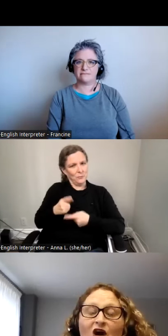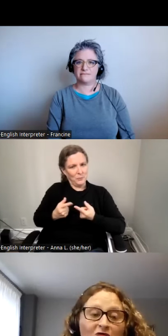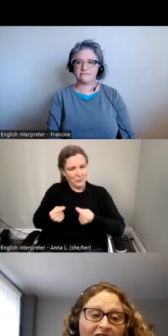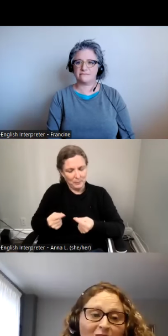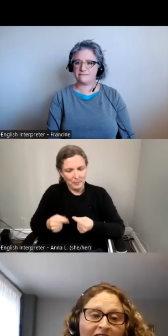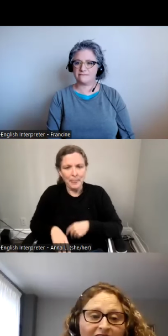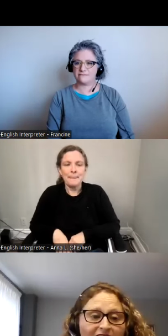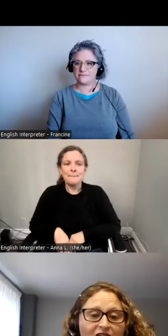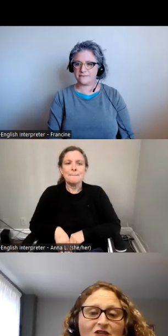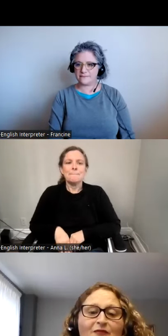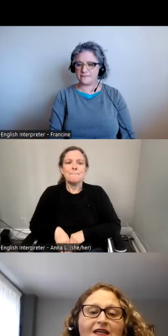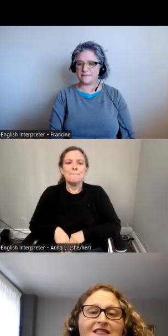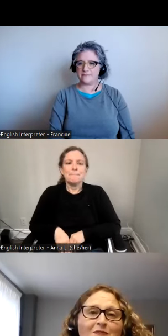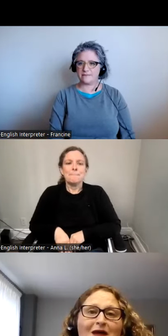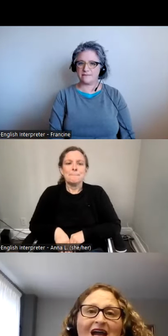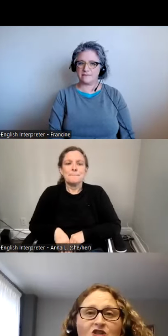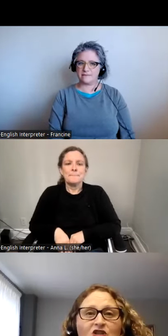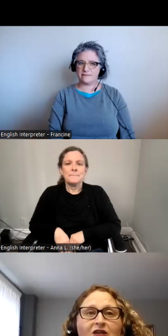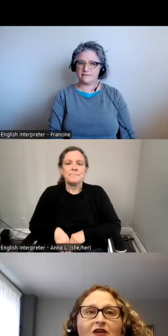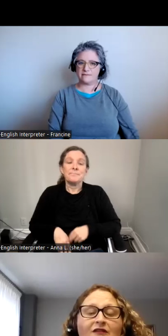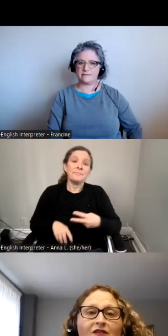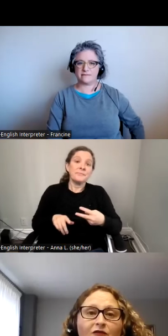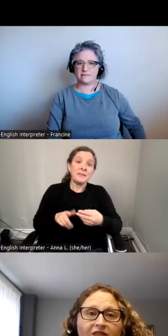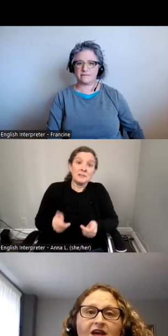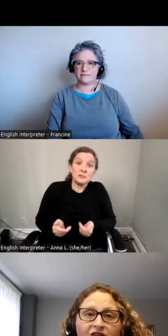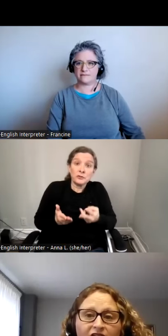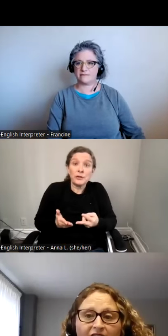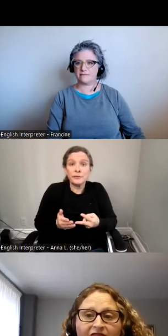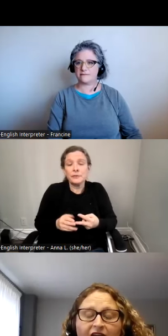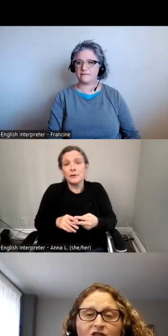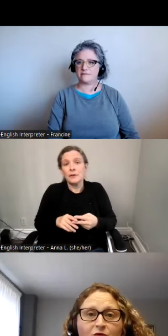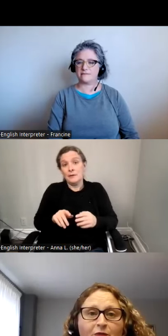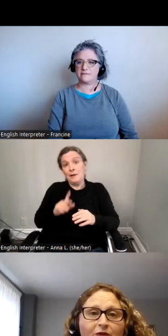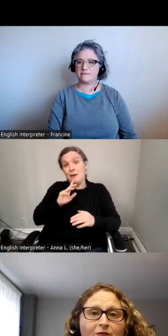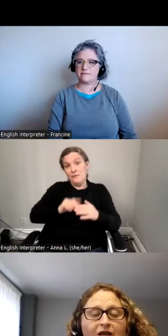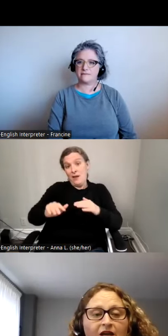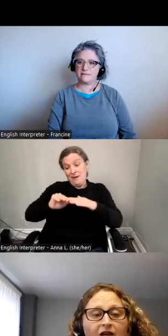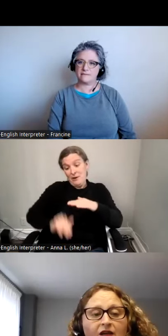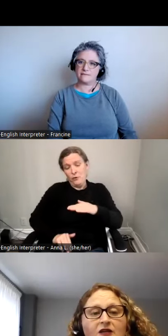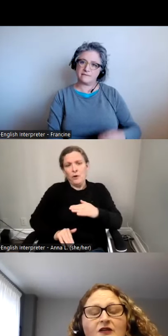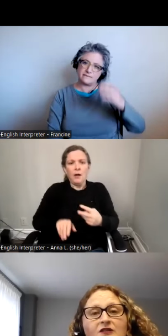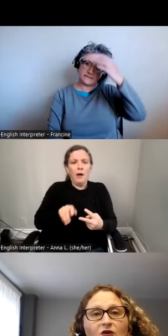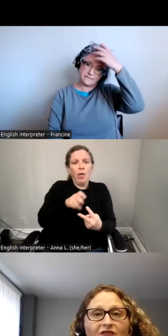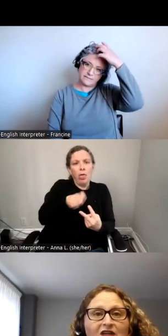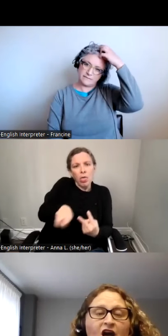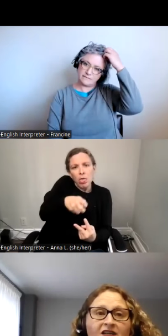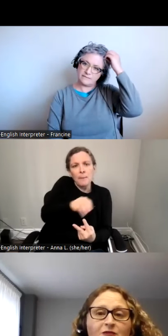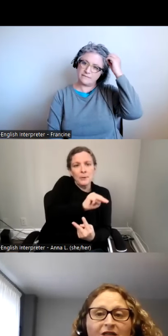Fisher chose to Do Micro Doses, One-tenth of the Adult Dose. And they were hoping that it could be a 2 Dose Primary, Series, but they did have to go back, and add a Third Dose to Mount a Good Immune, response.